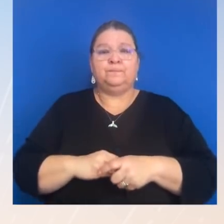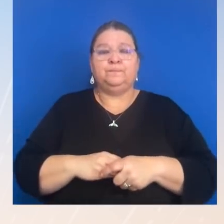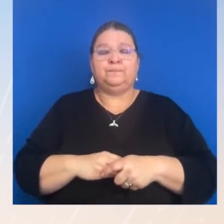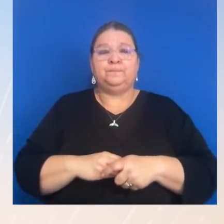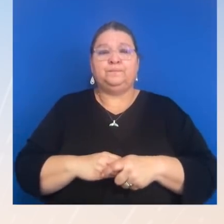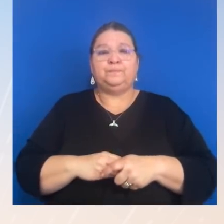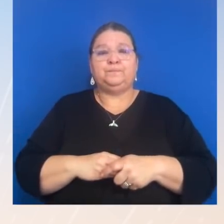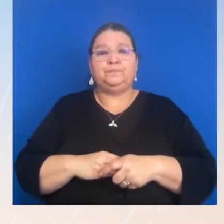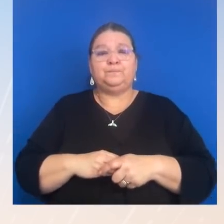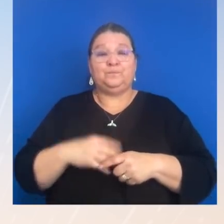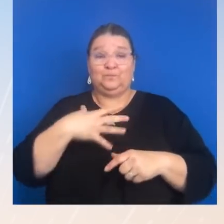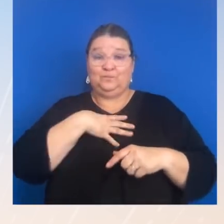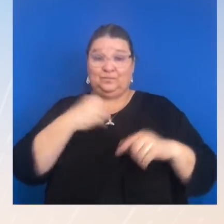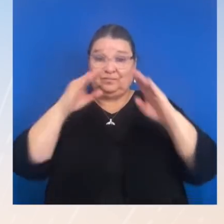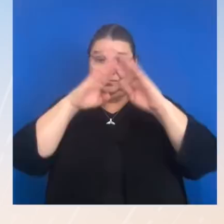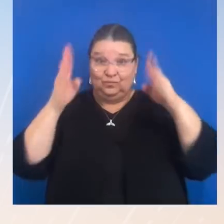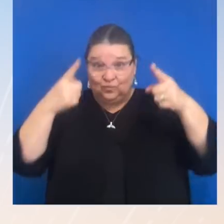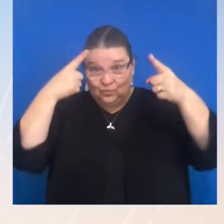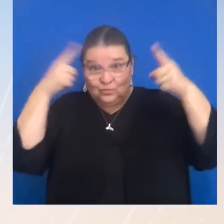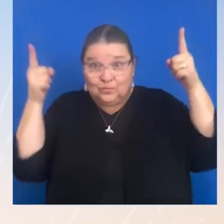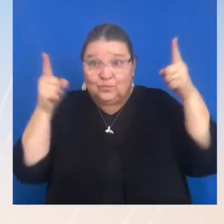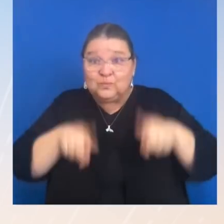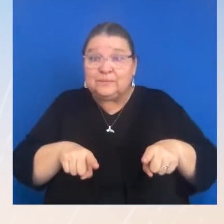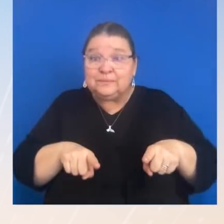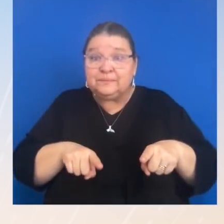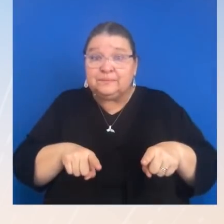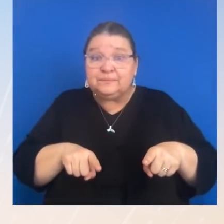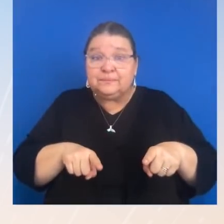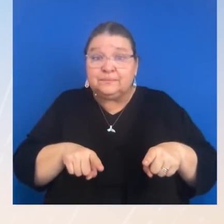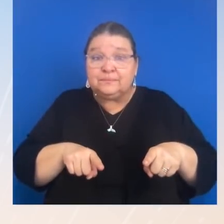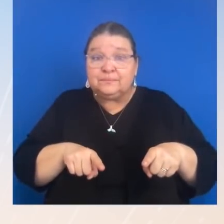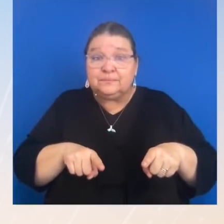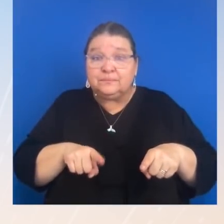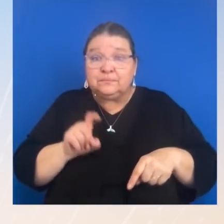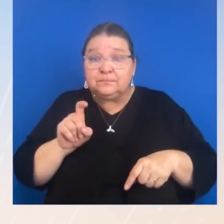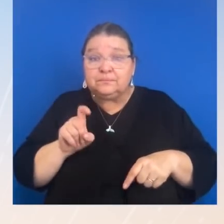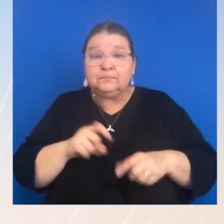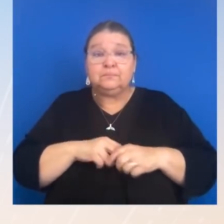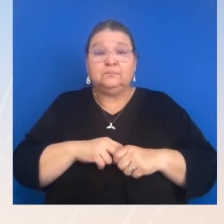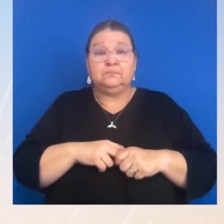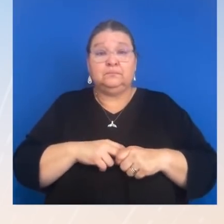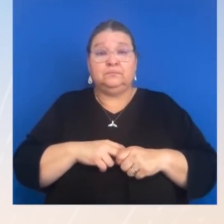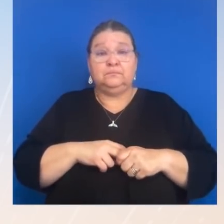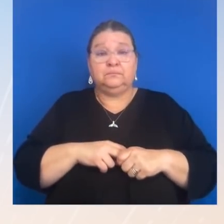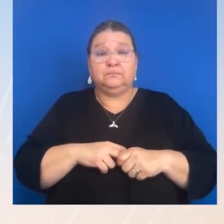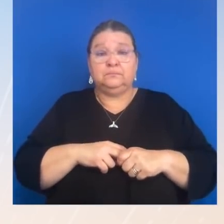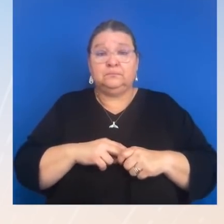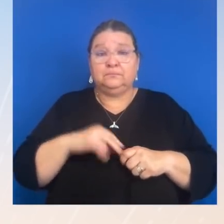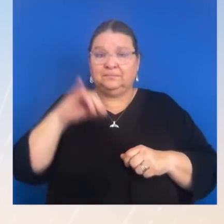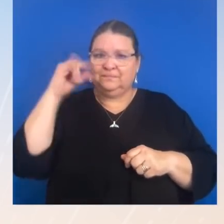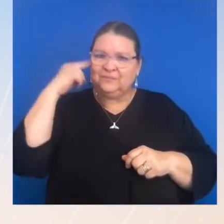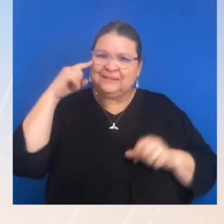with taking sort of half of that funding from the pre-existing funds? And is that something that would be workable in a standalone piece of legislation?